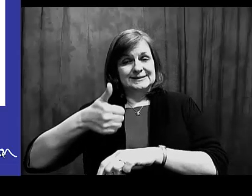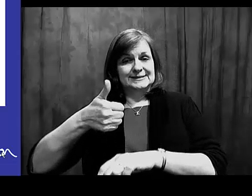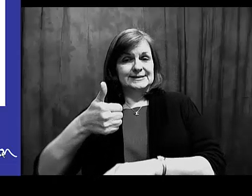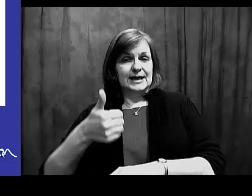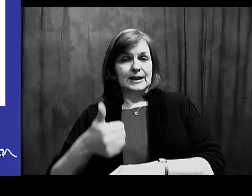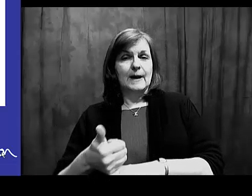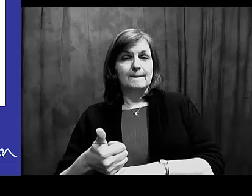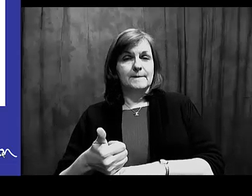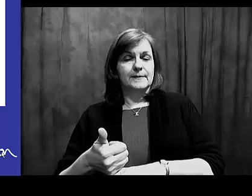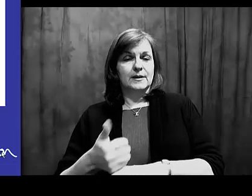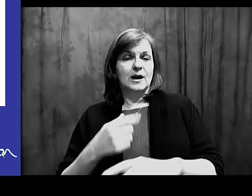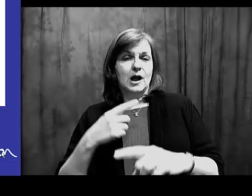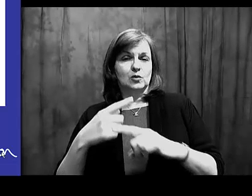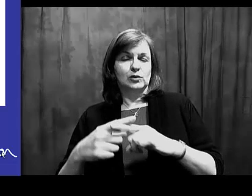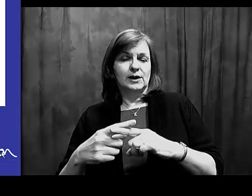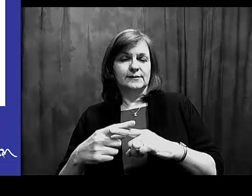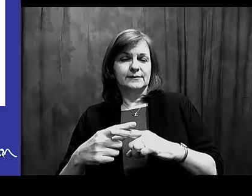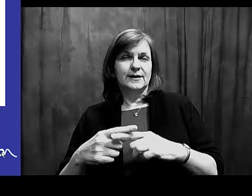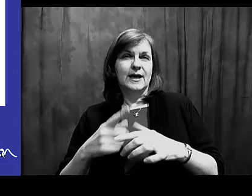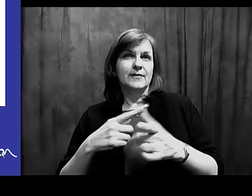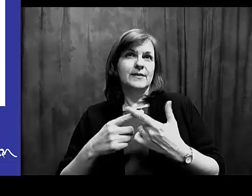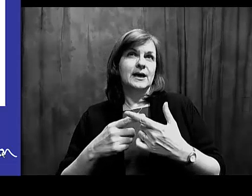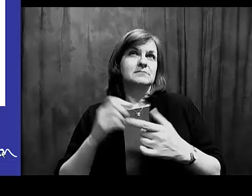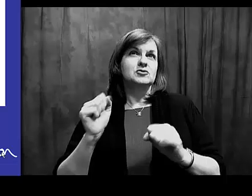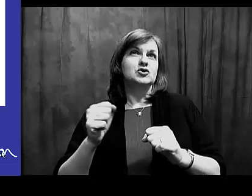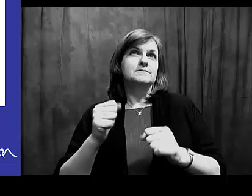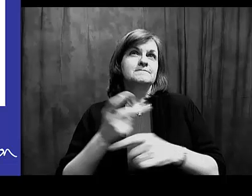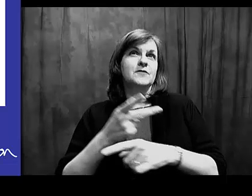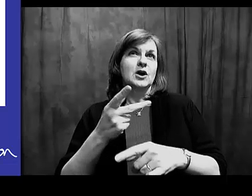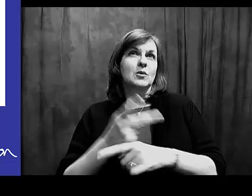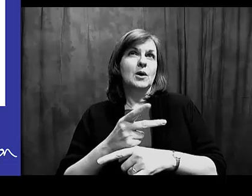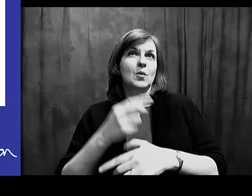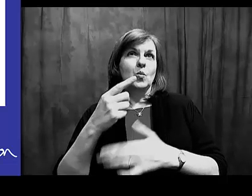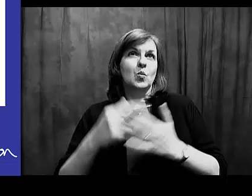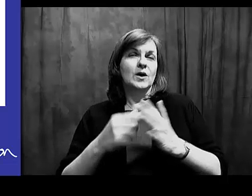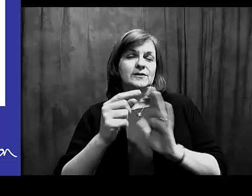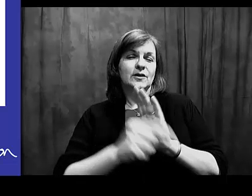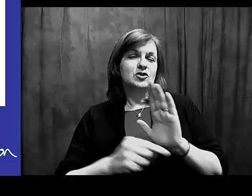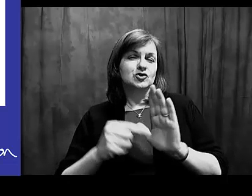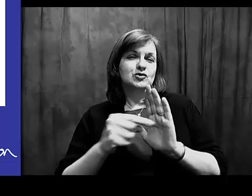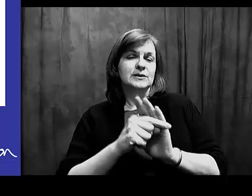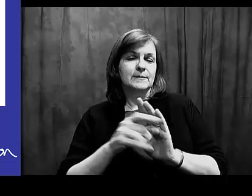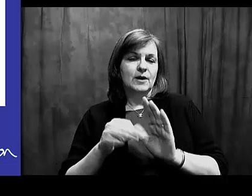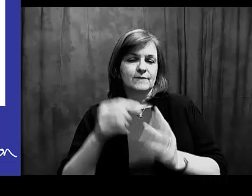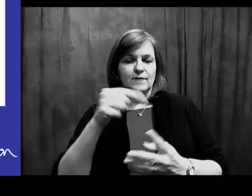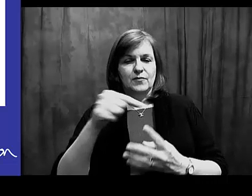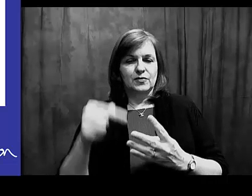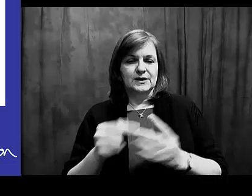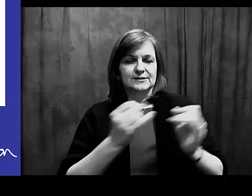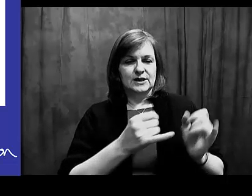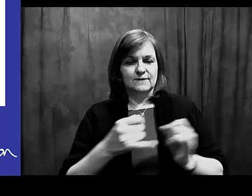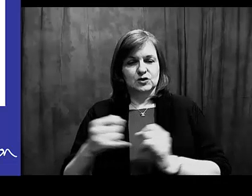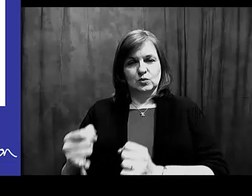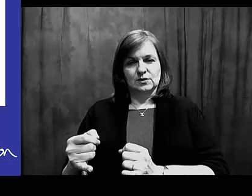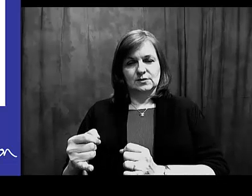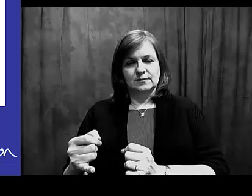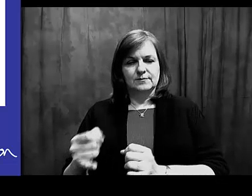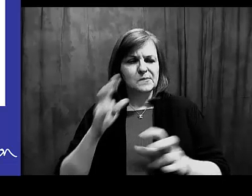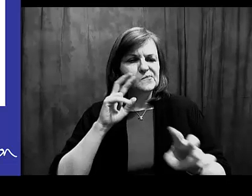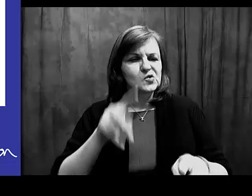so that he could consider what the genotypes would be for these individuals